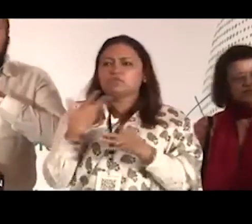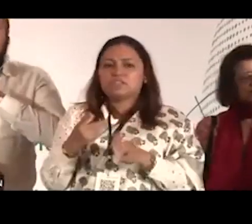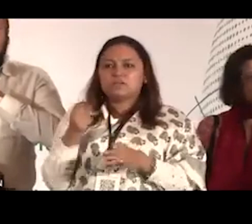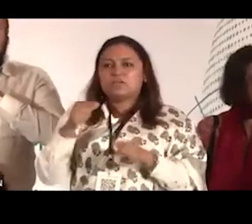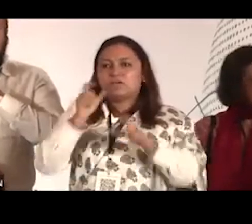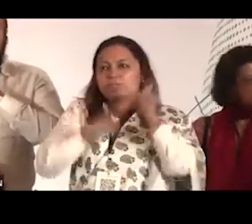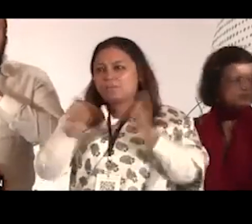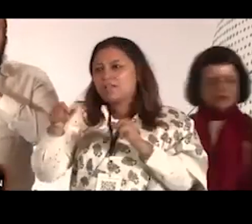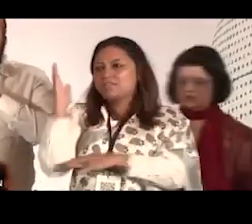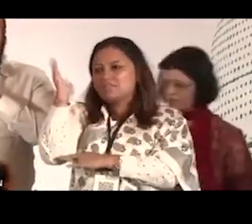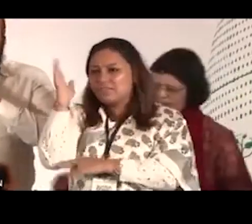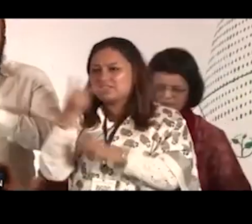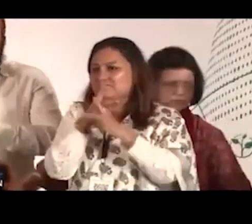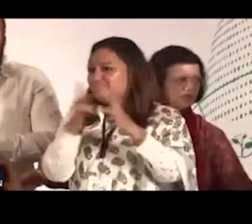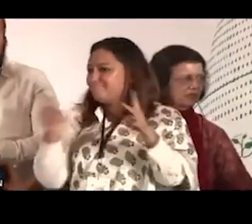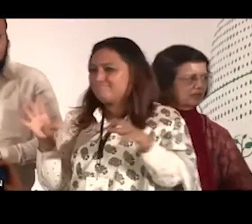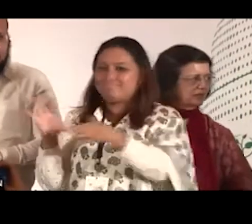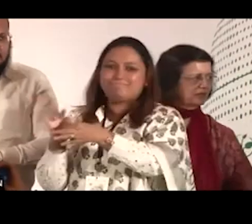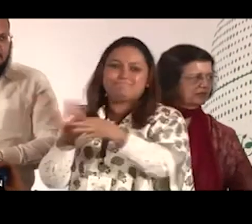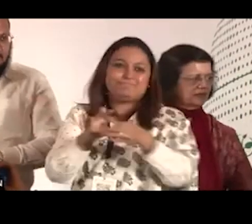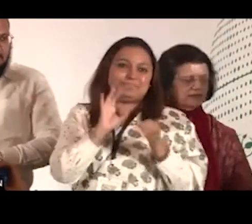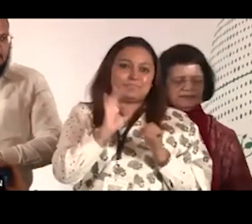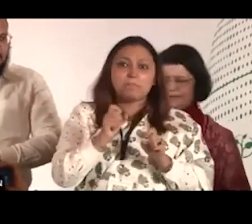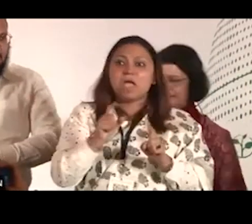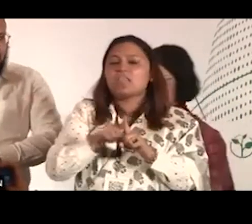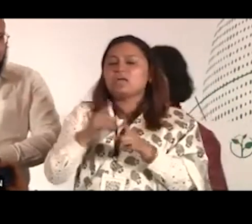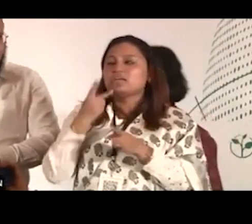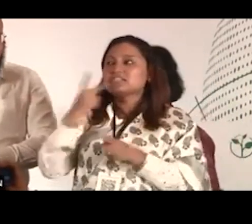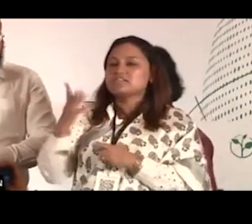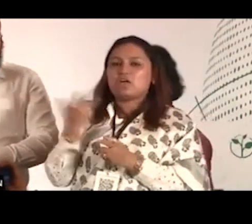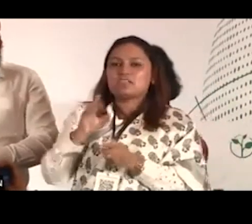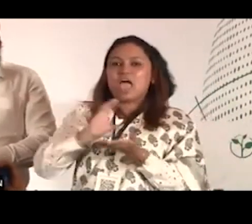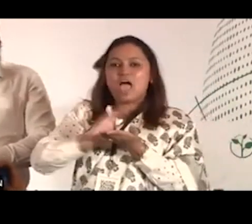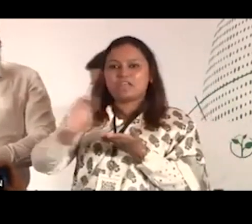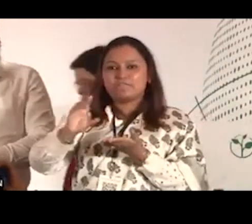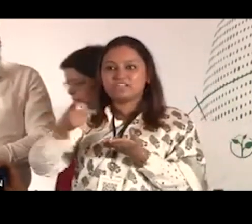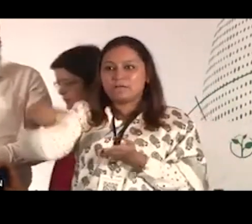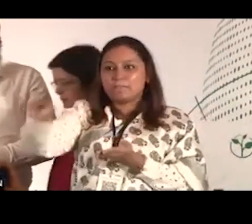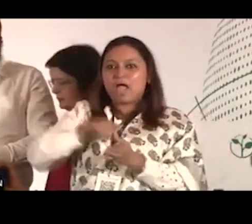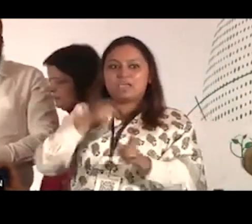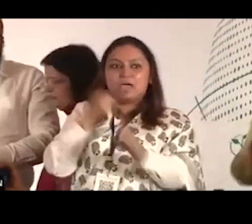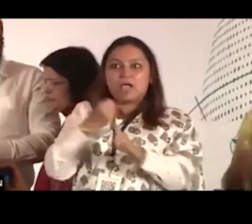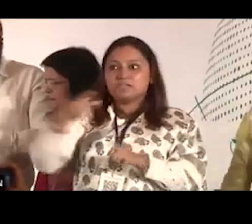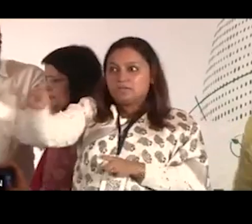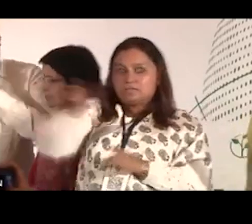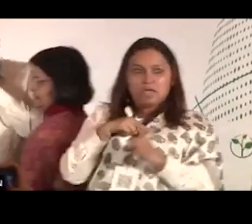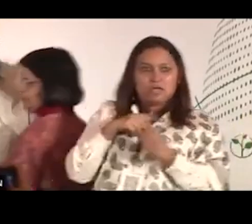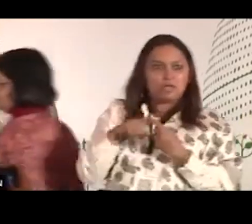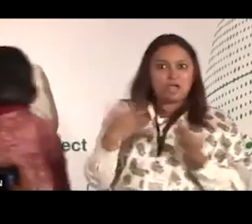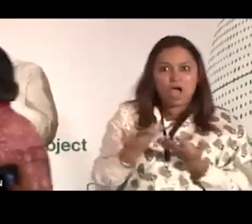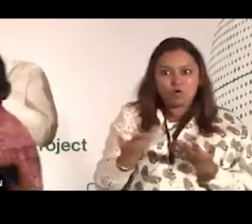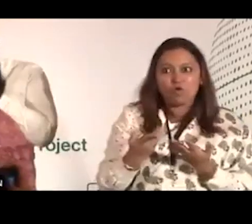So I think there there's a lot of impacts of throughout the day for the last two days, especially related